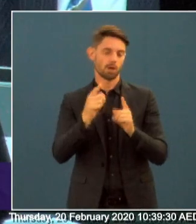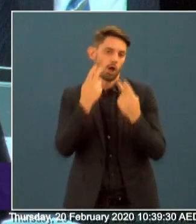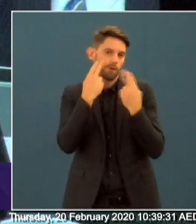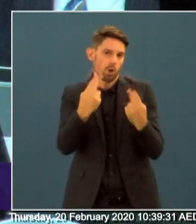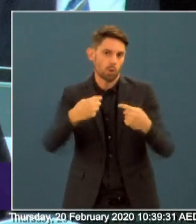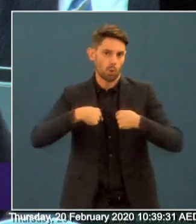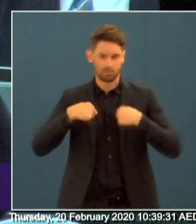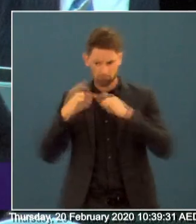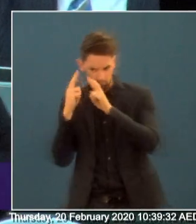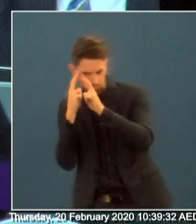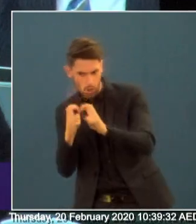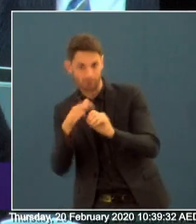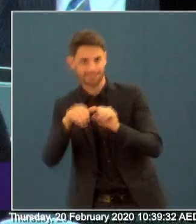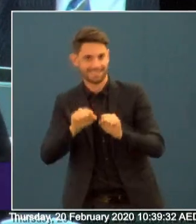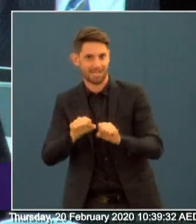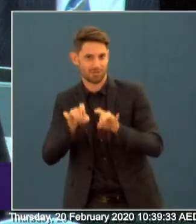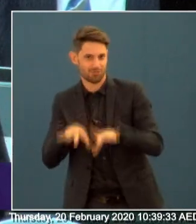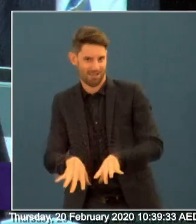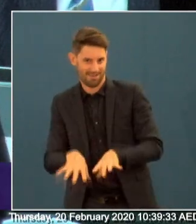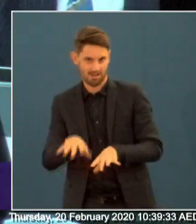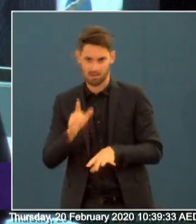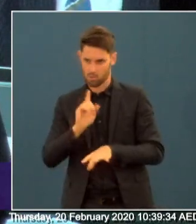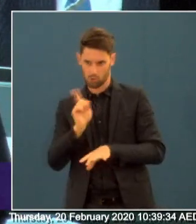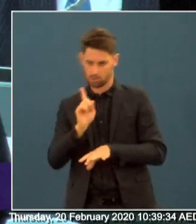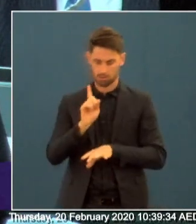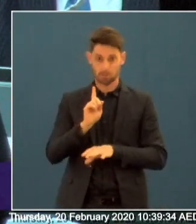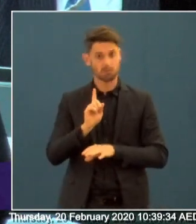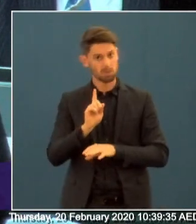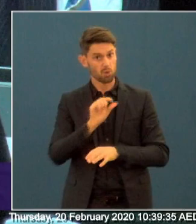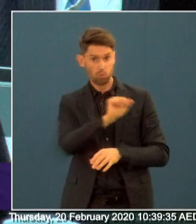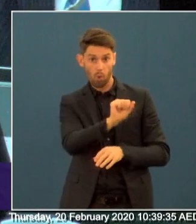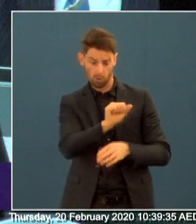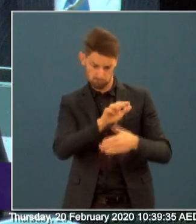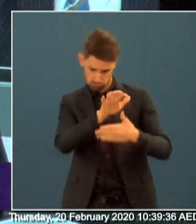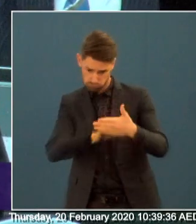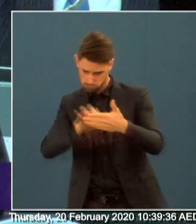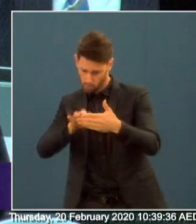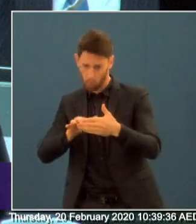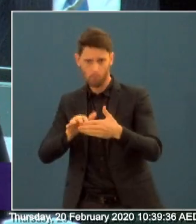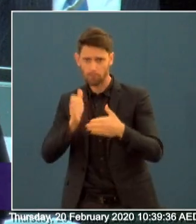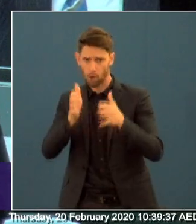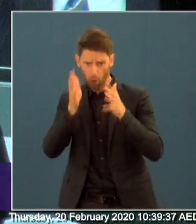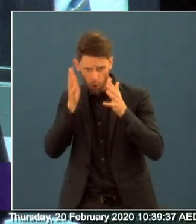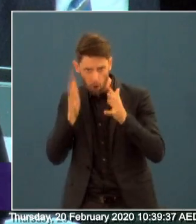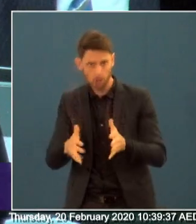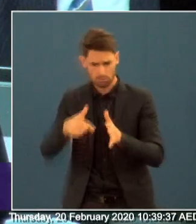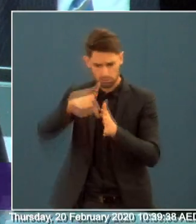And your statement addresses a number of issues. And you've set them out in the introduction